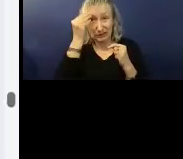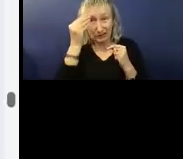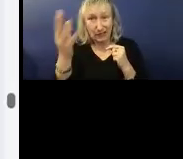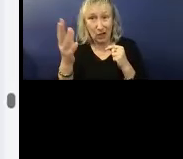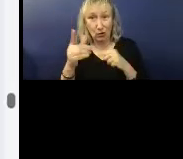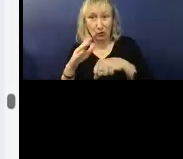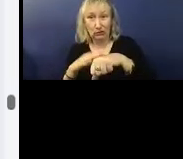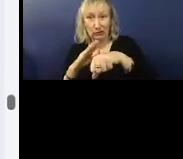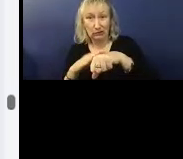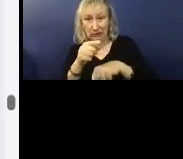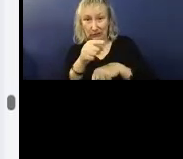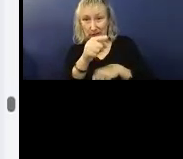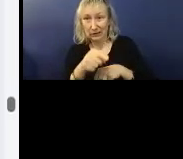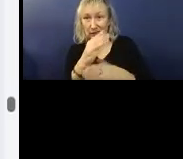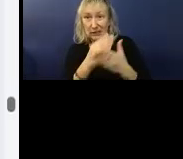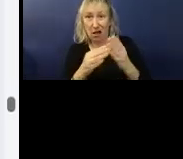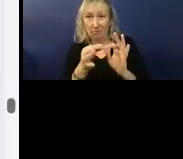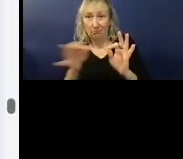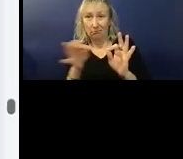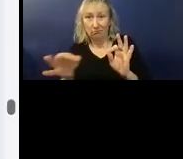made since this was issued.